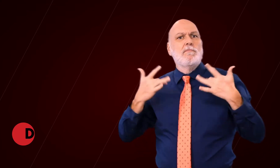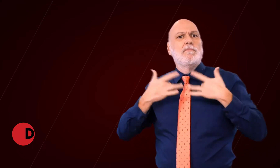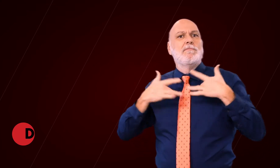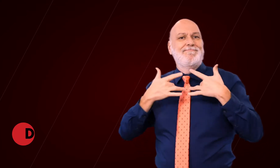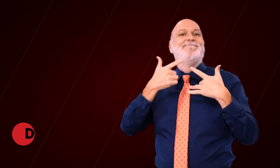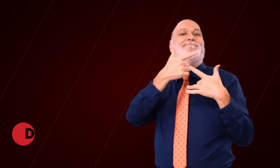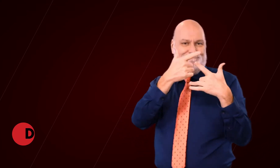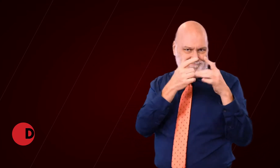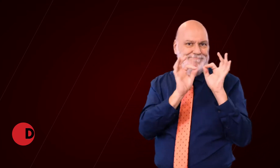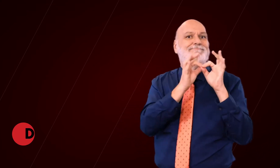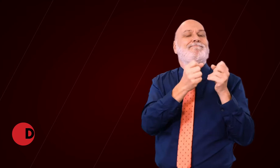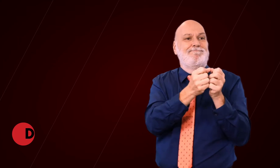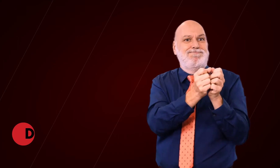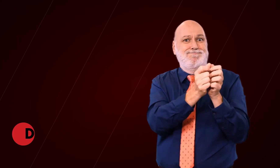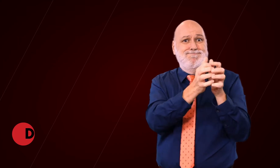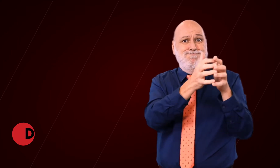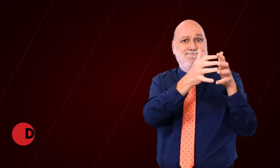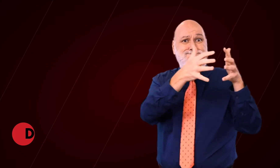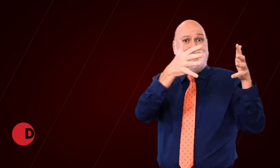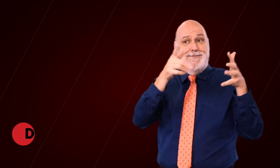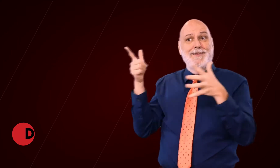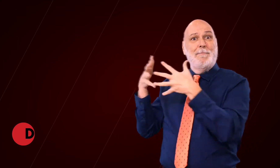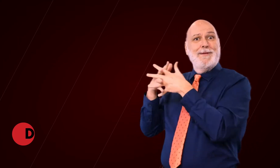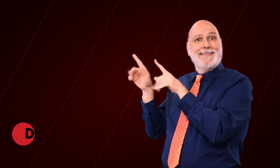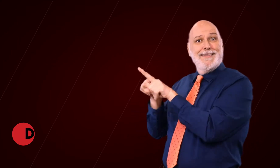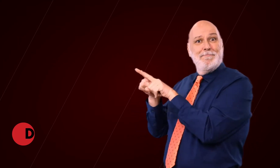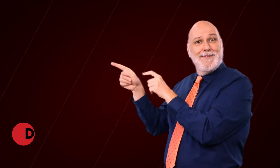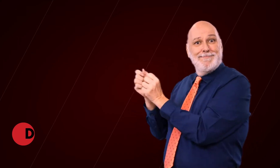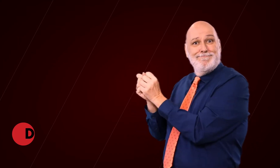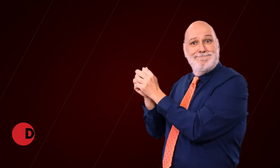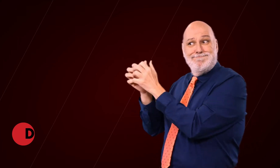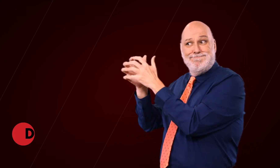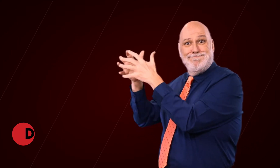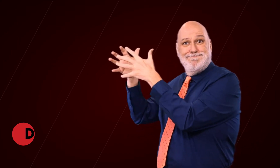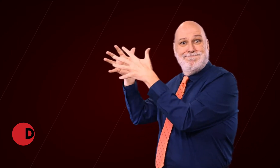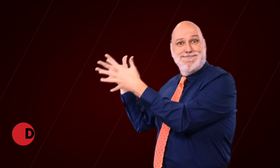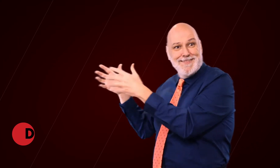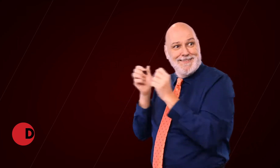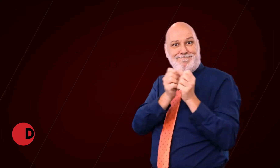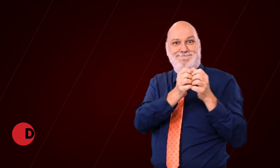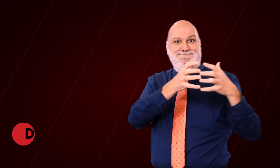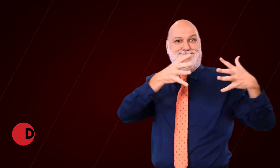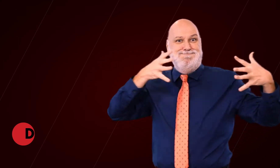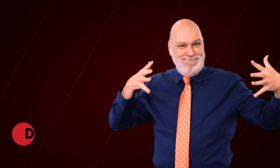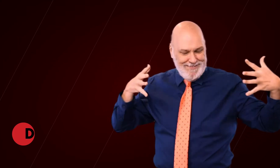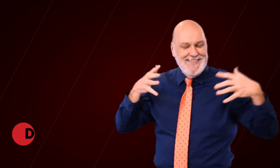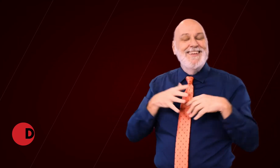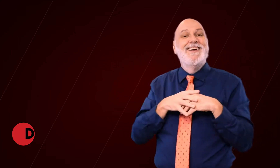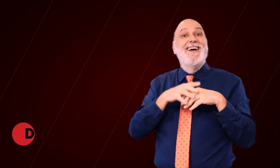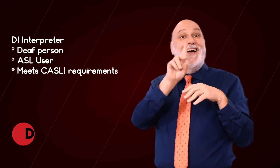and this trend is also happening in the U.S.